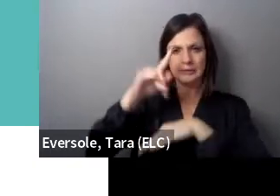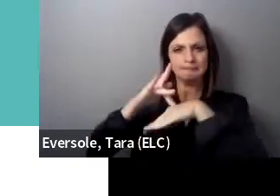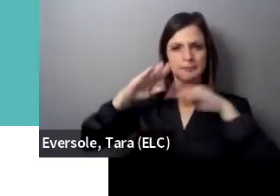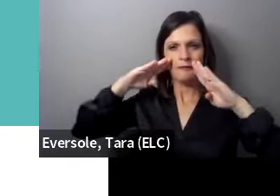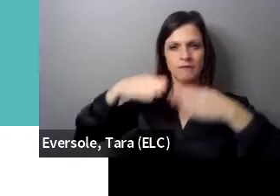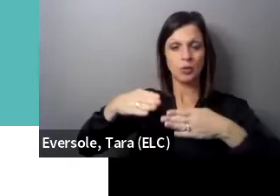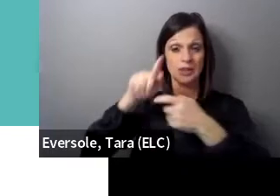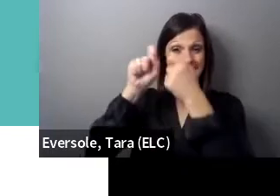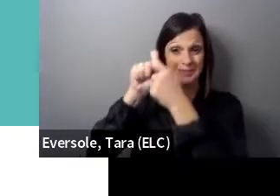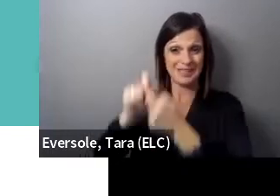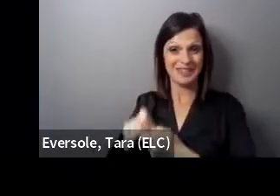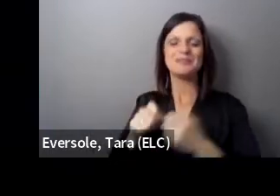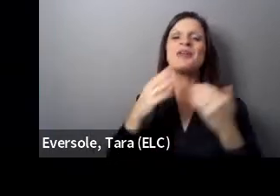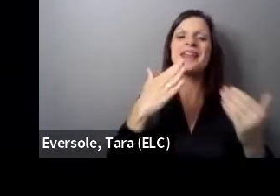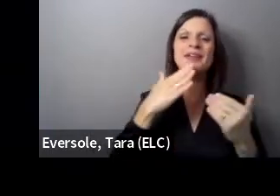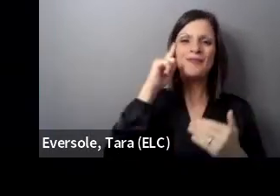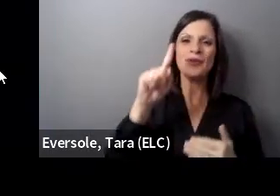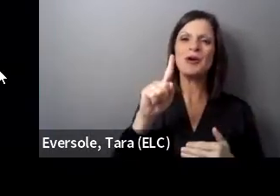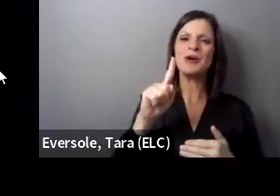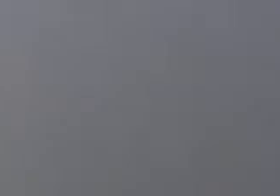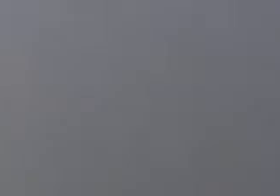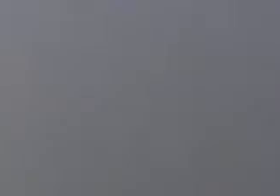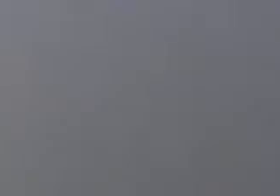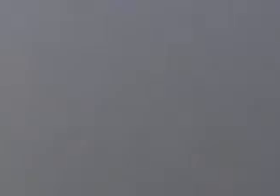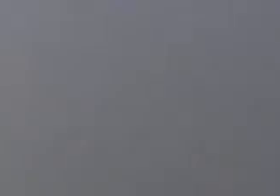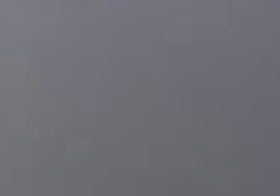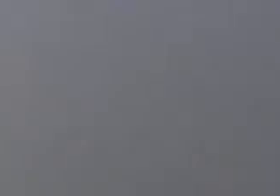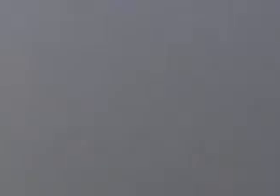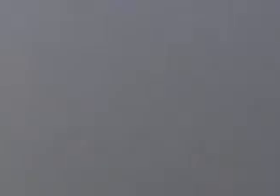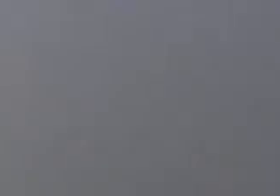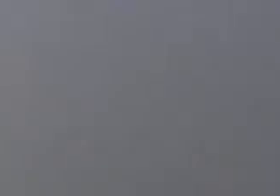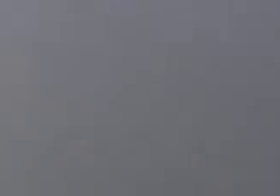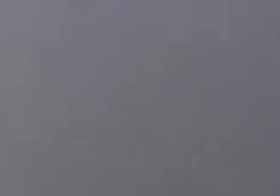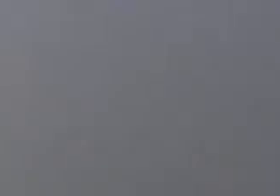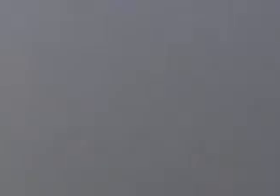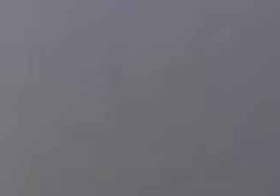as I share my screen.